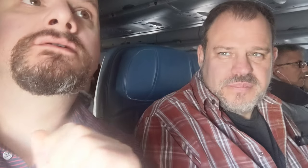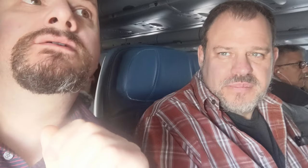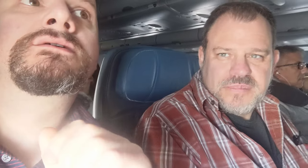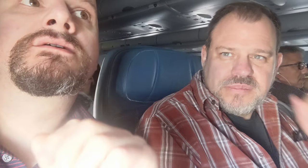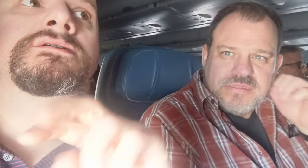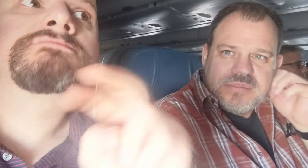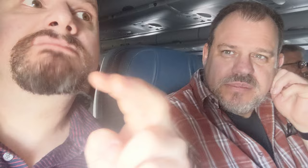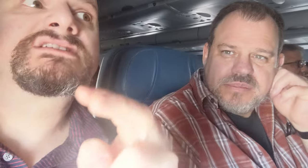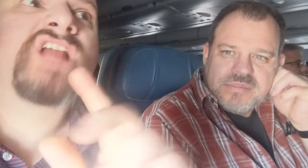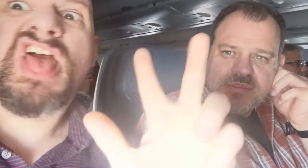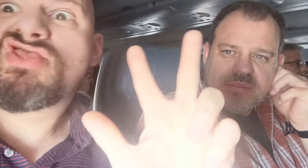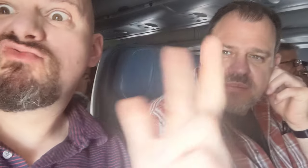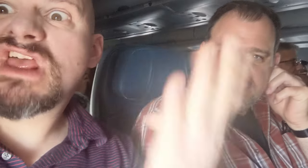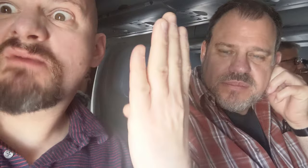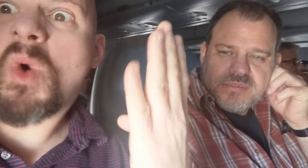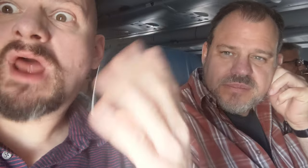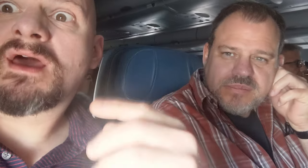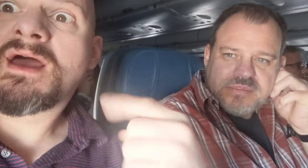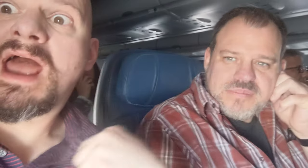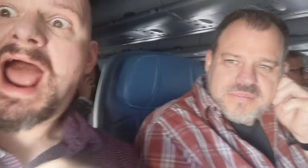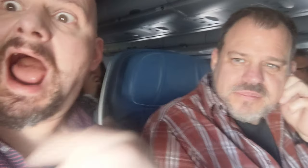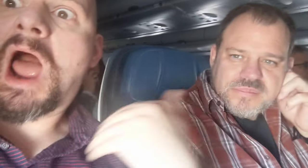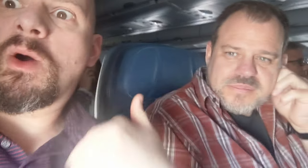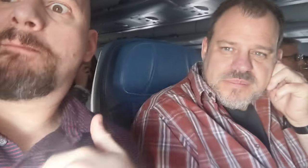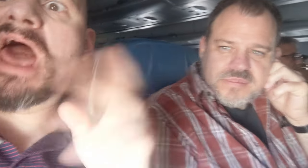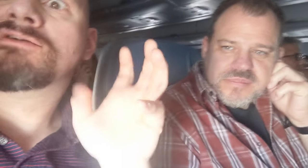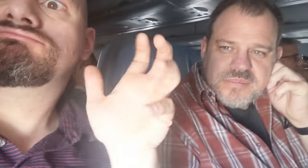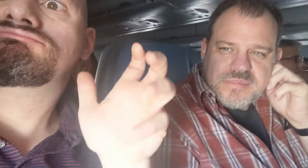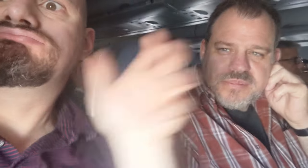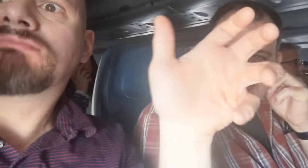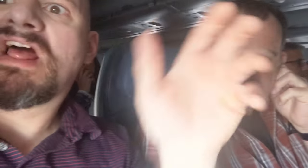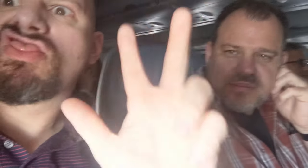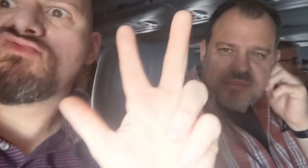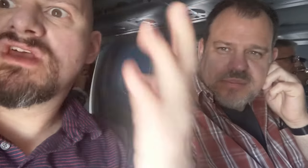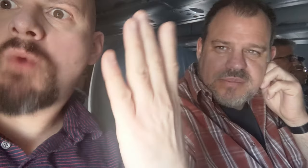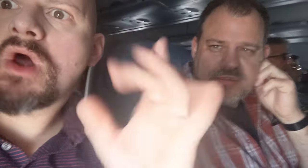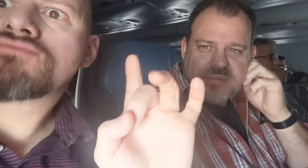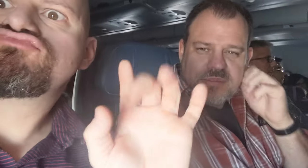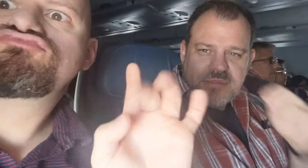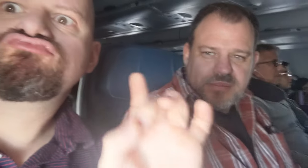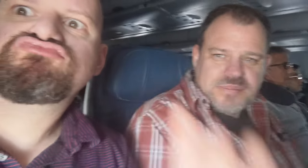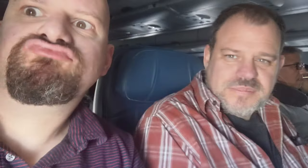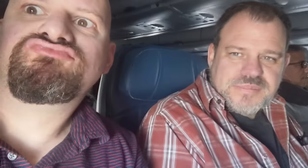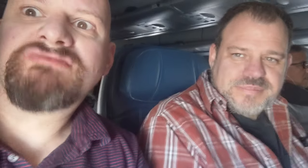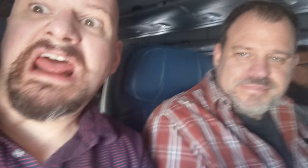It's 3 in the morning and our bodies follow their time zone. Whoa...